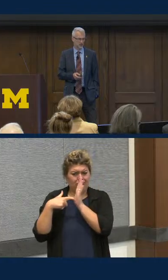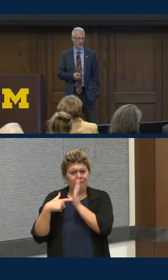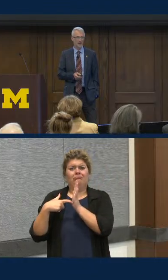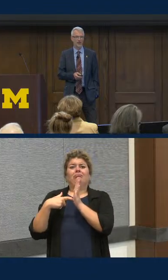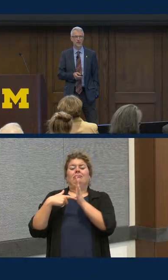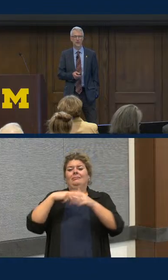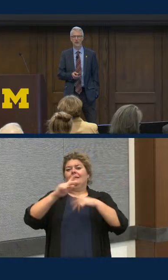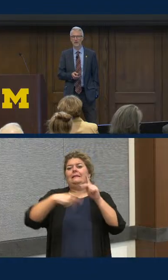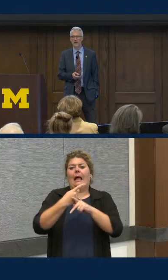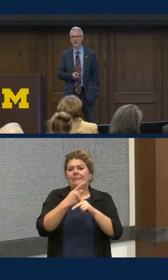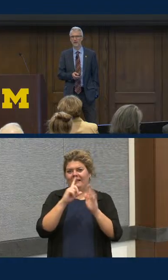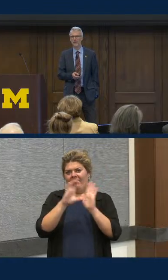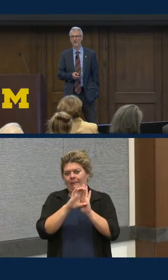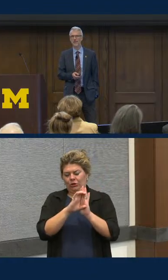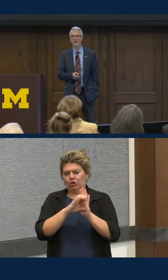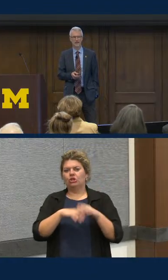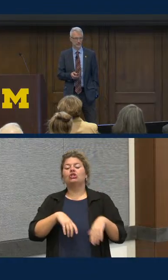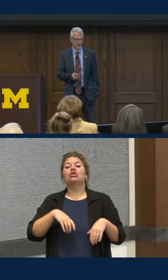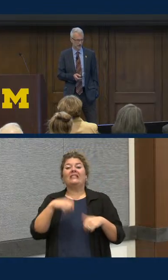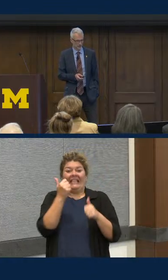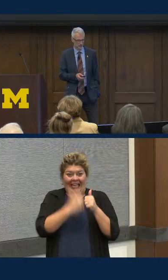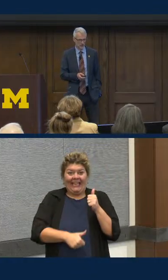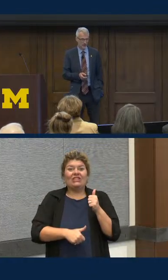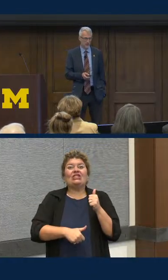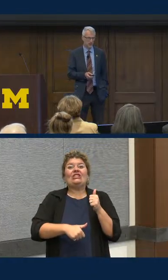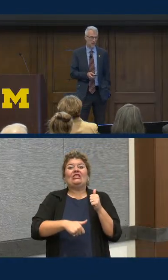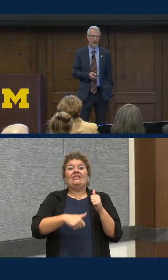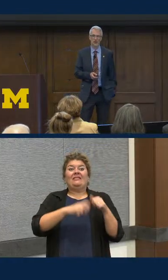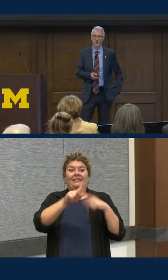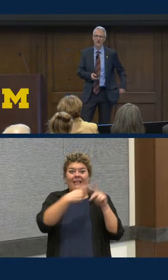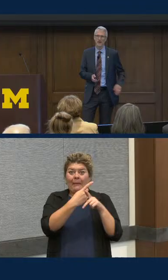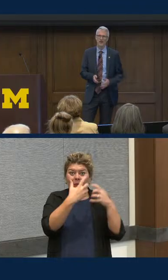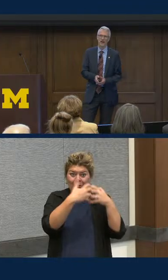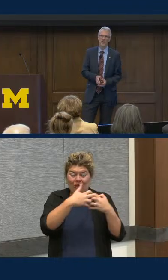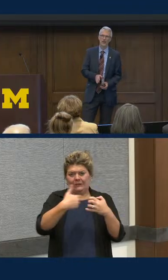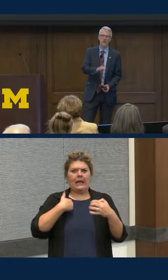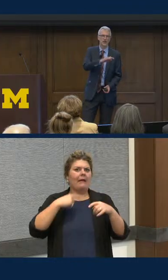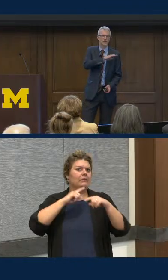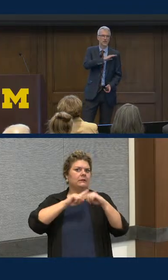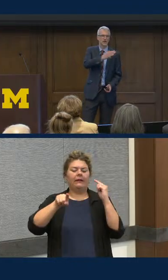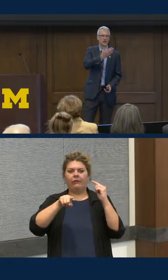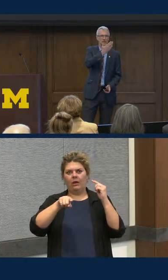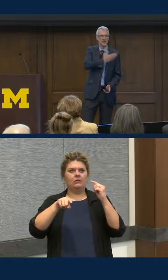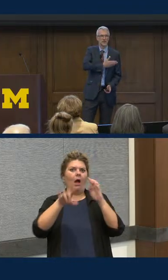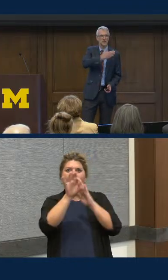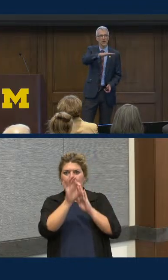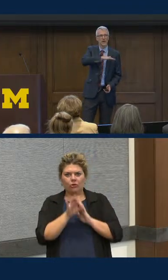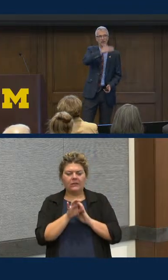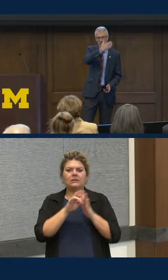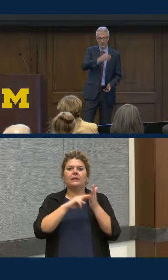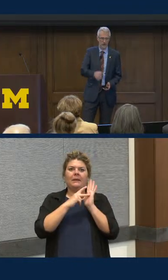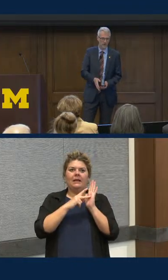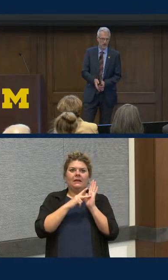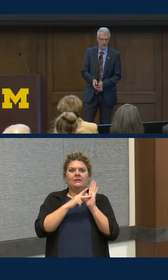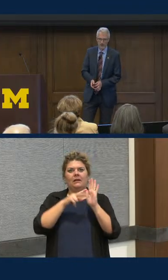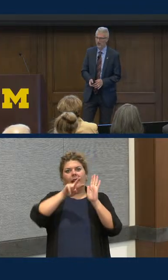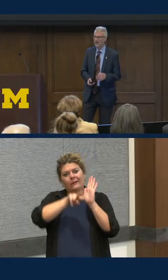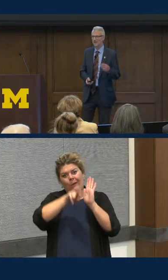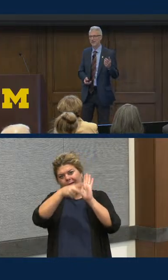ways you can image and has dozens of selectable perimeters